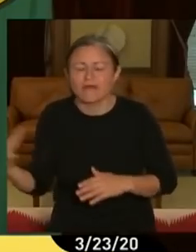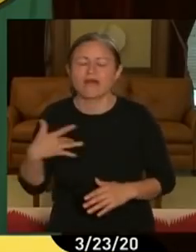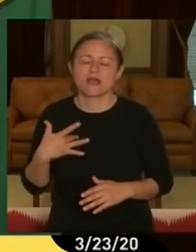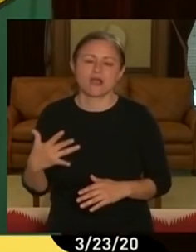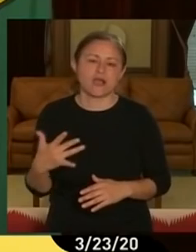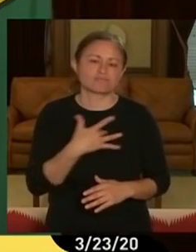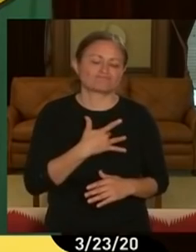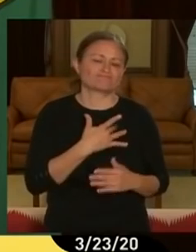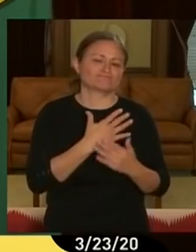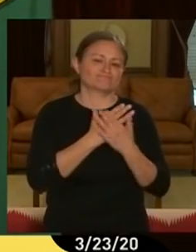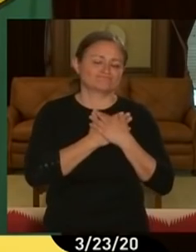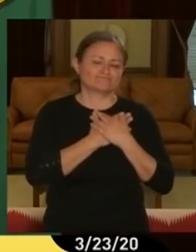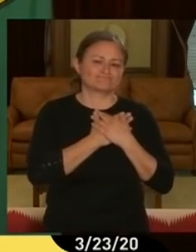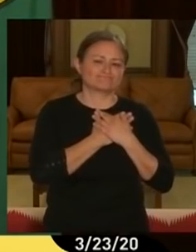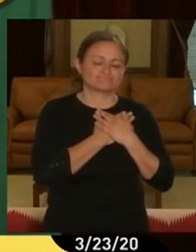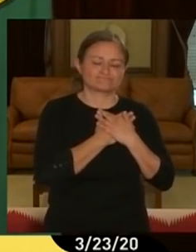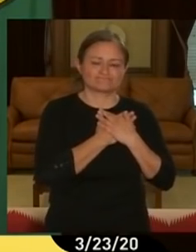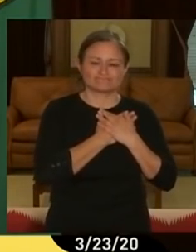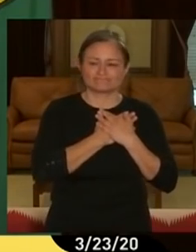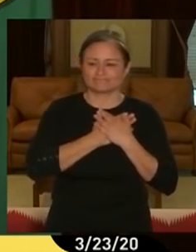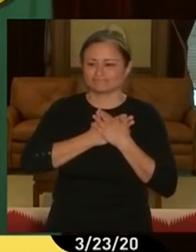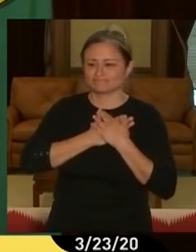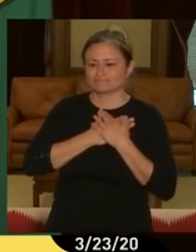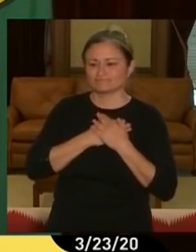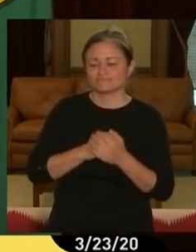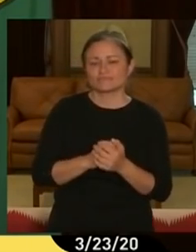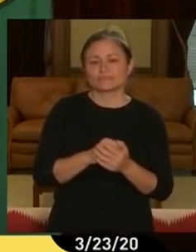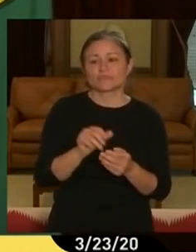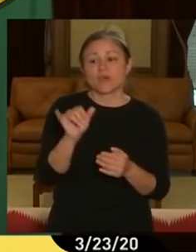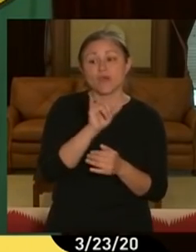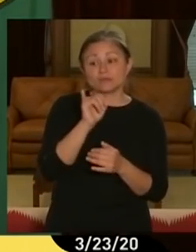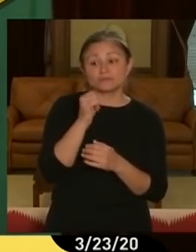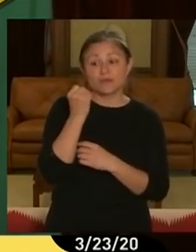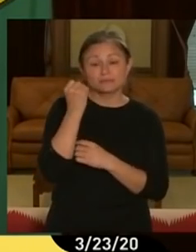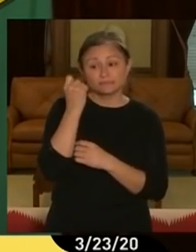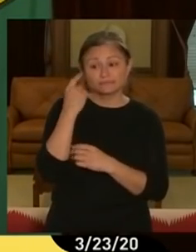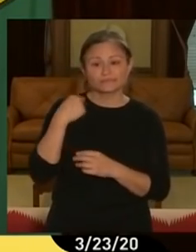RESTAURANT. THESE ARE THE STORIES THAT CAN